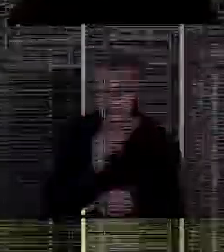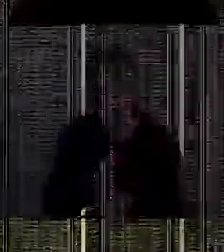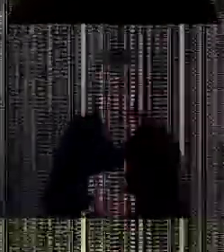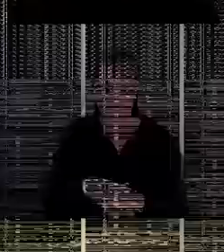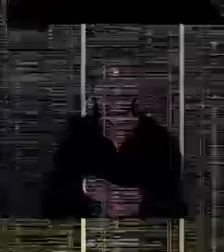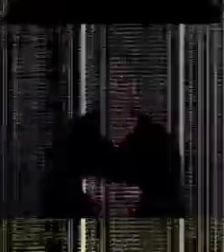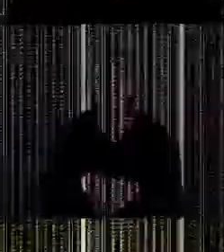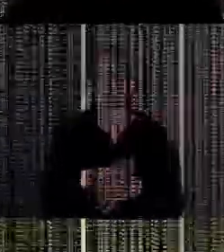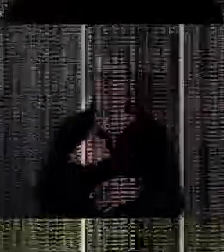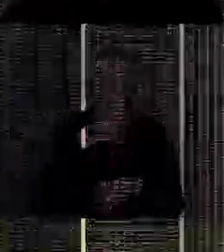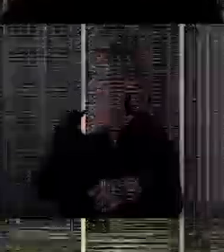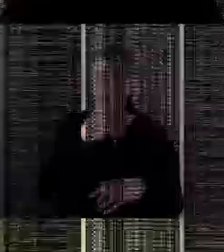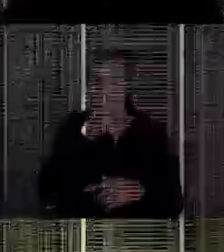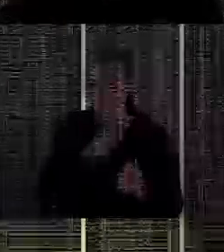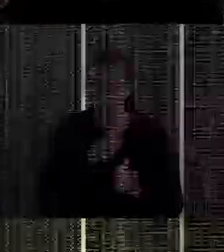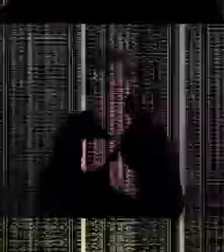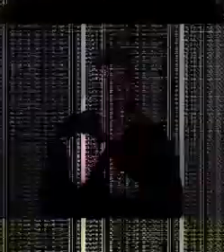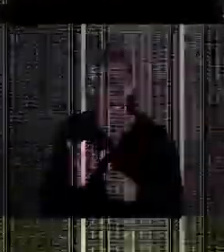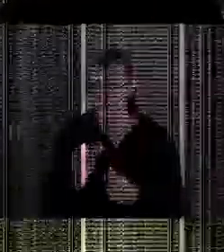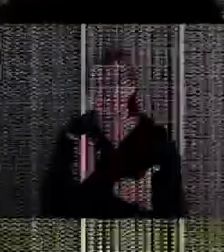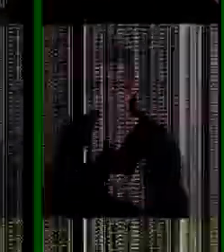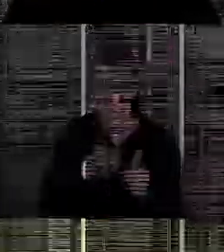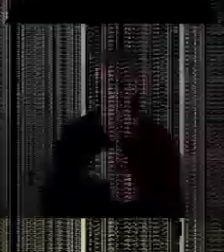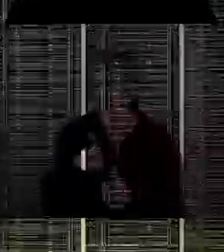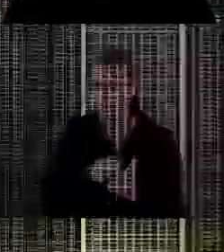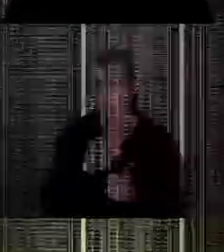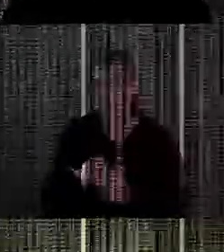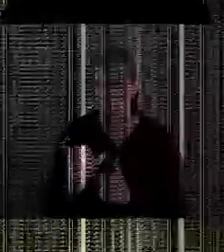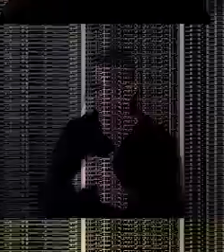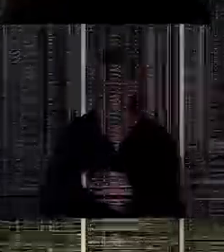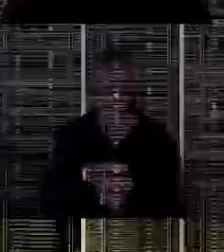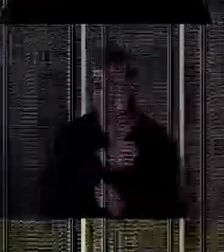am interested in that as well and might have a follow-up to that as well too.